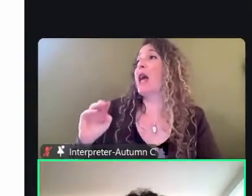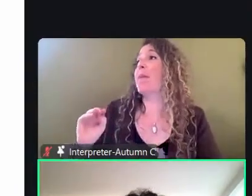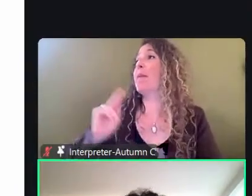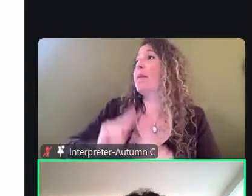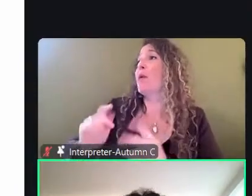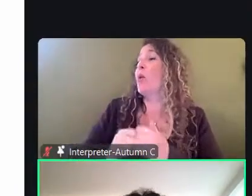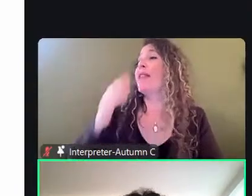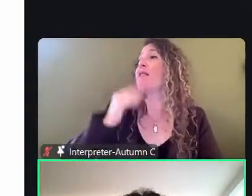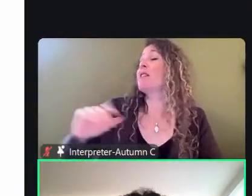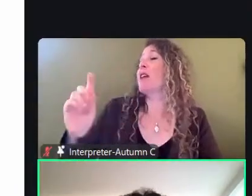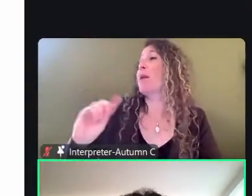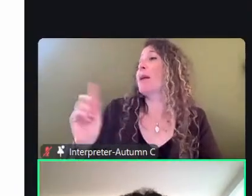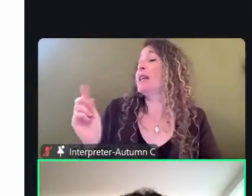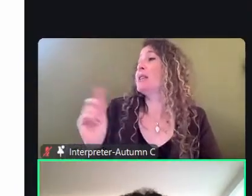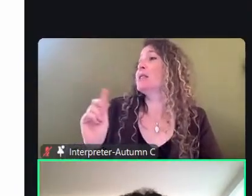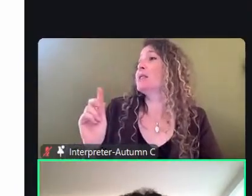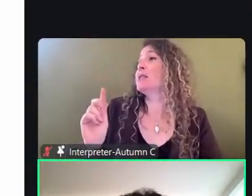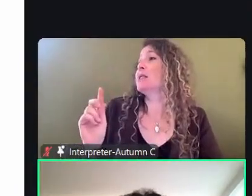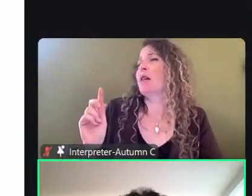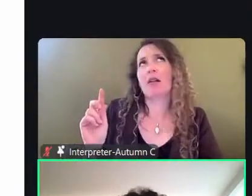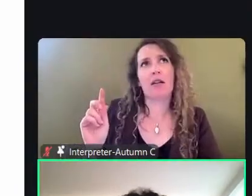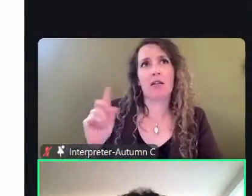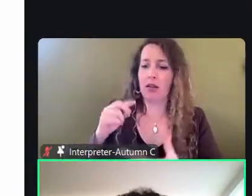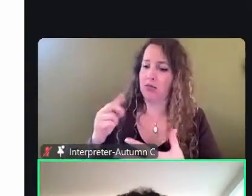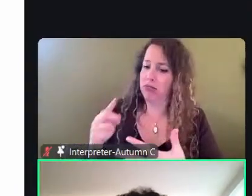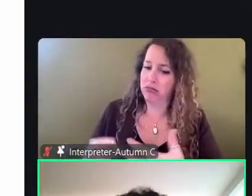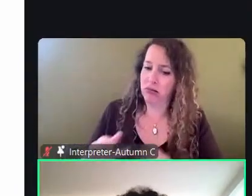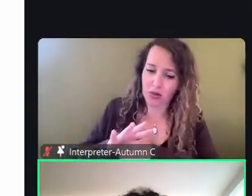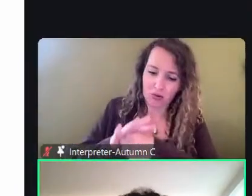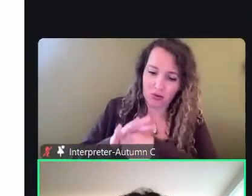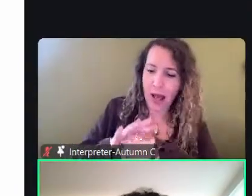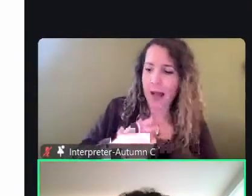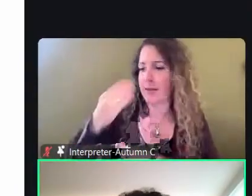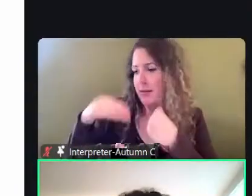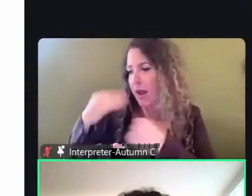especially the factors of daily stress and diet were highly impacted.